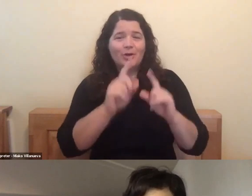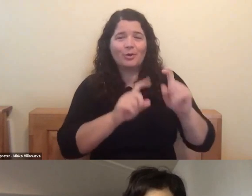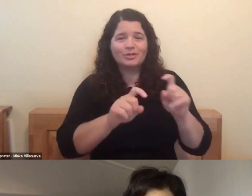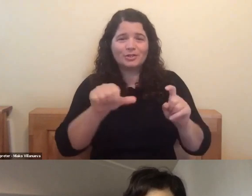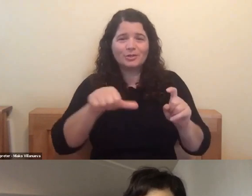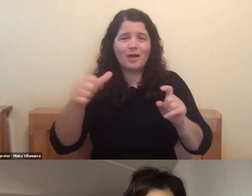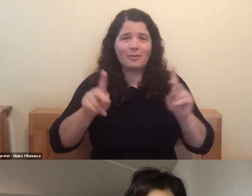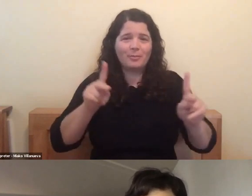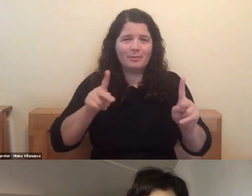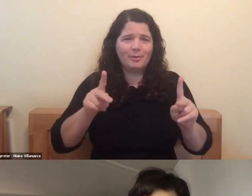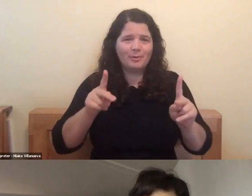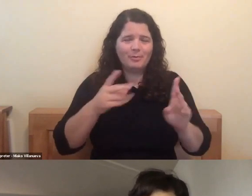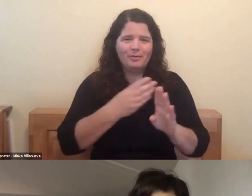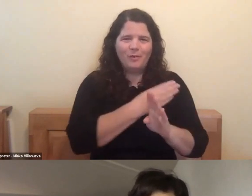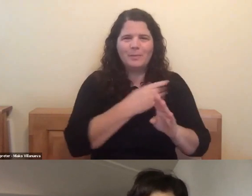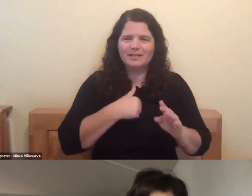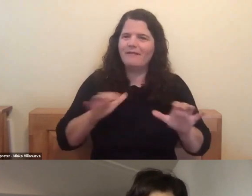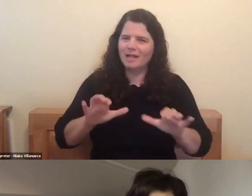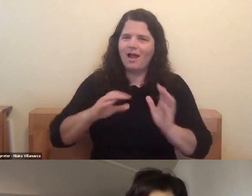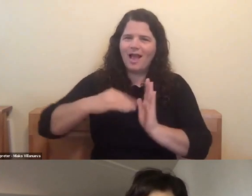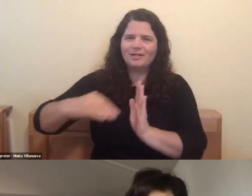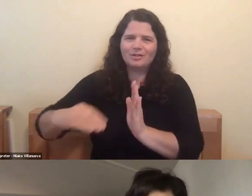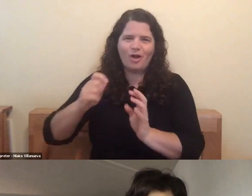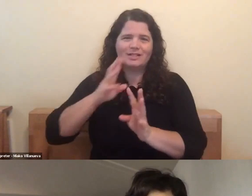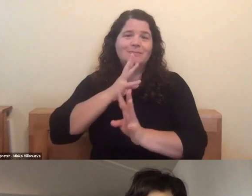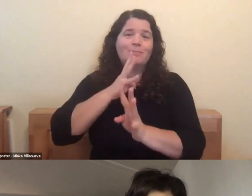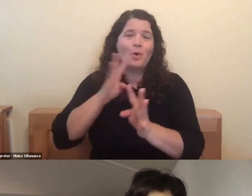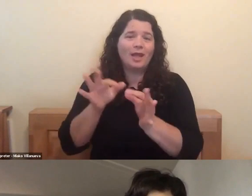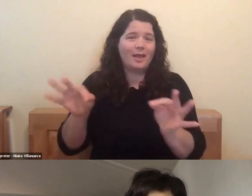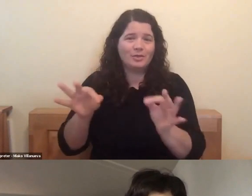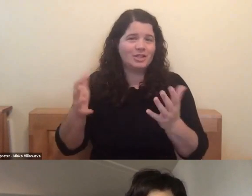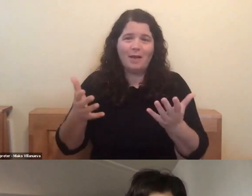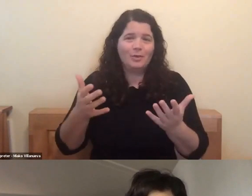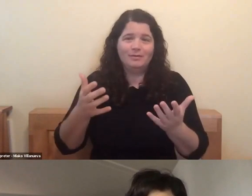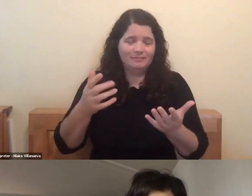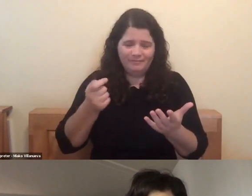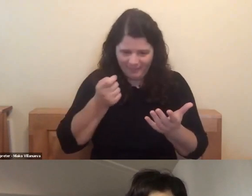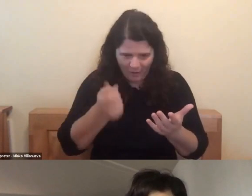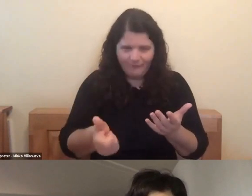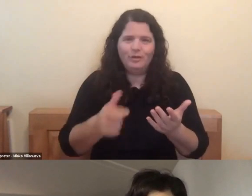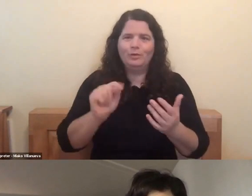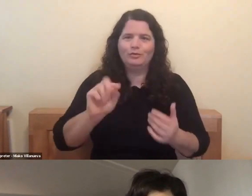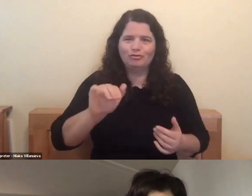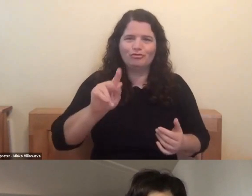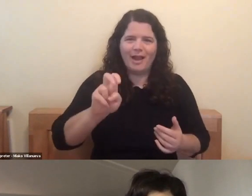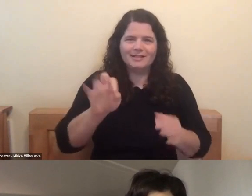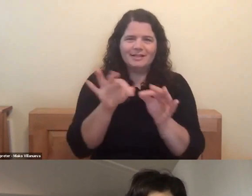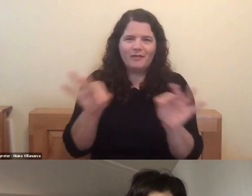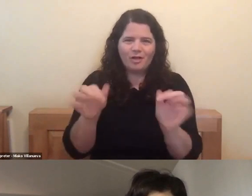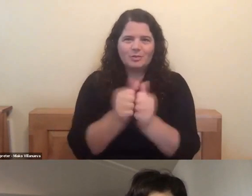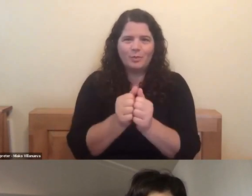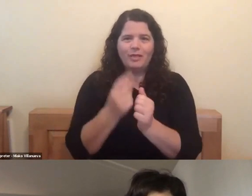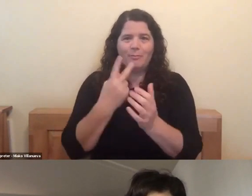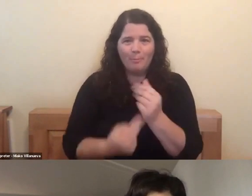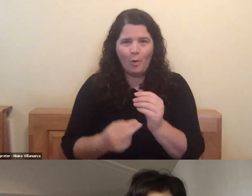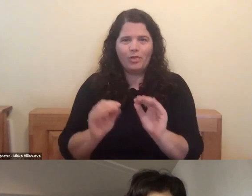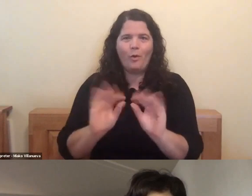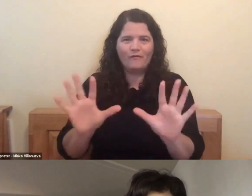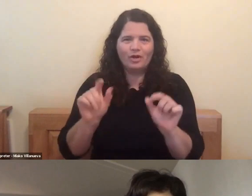and you only find very few transitive clauses with two overt arguments but i now just